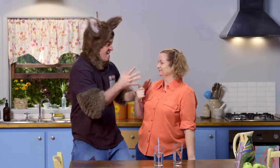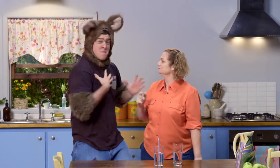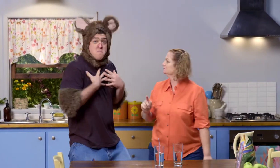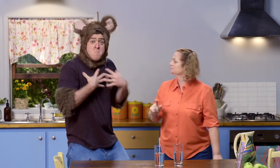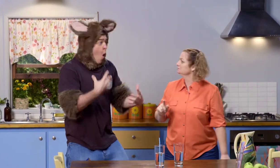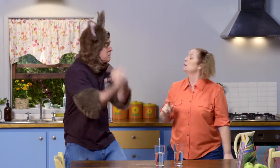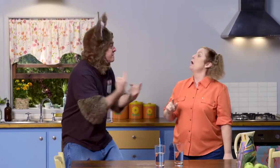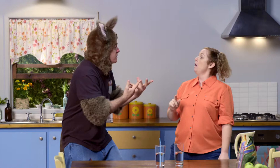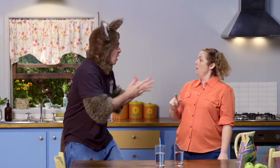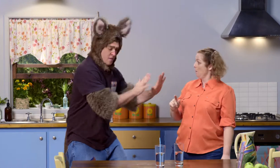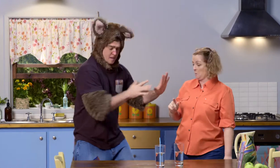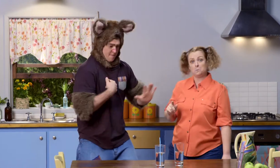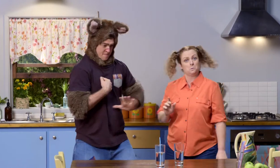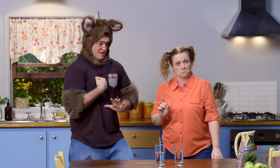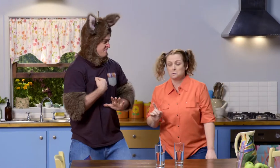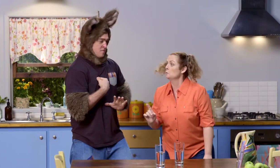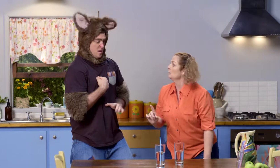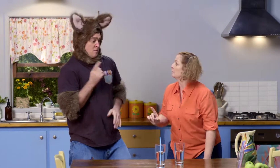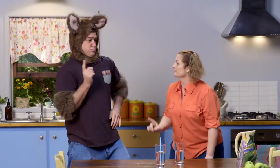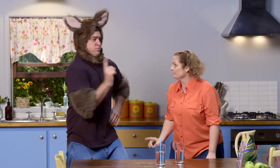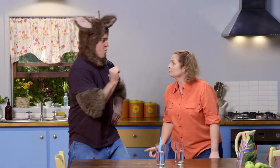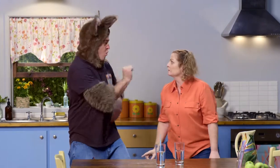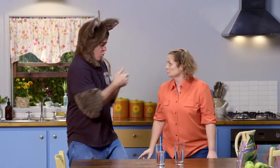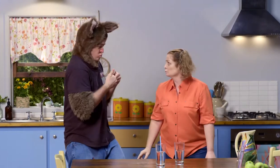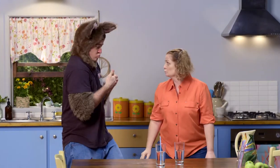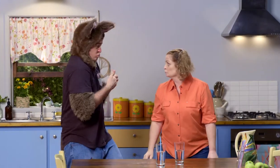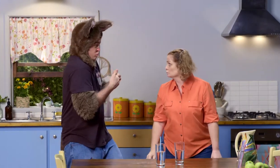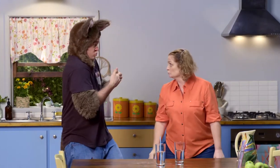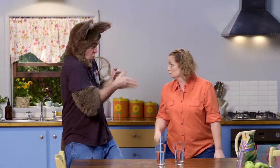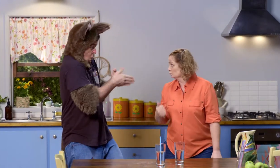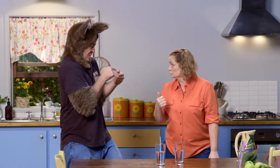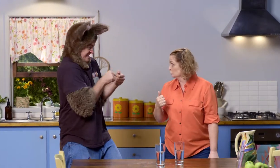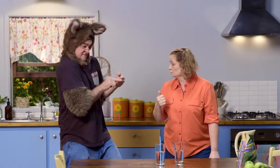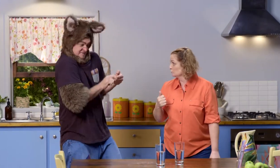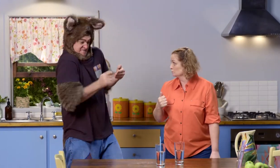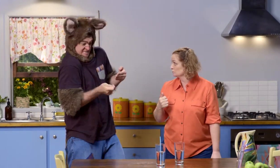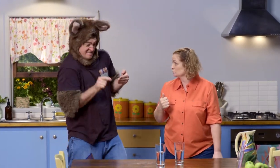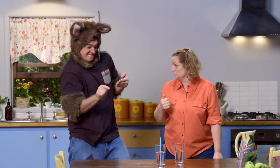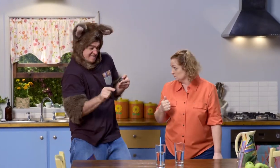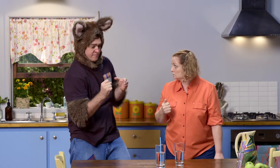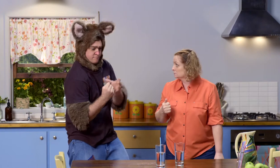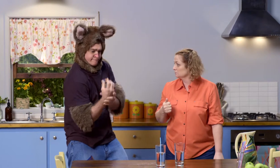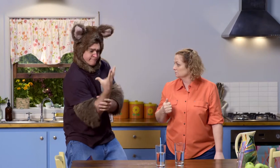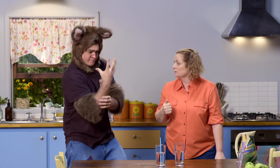Hang on, I've got more to tell you! Oh. As I was about to come through the door, I looked at the plant there,